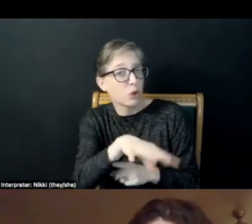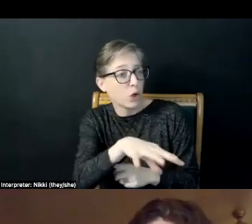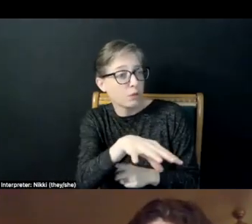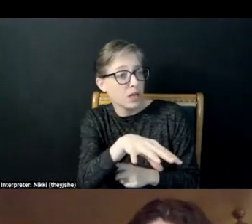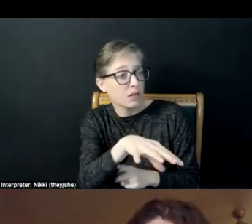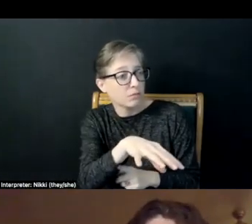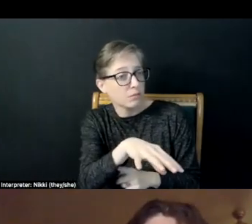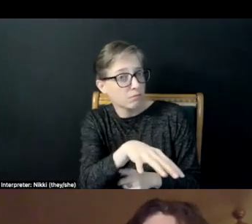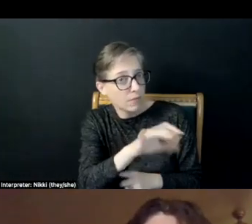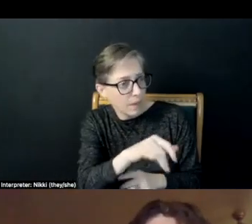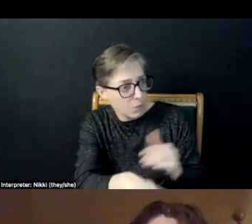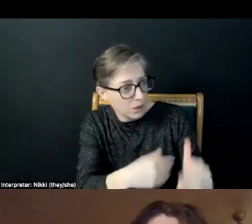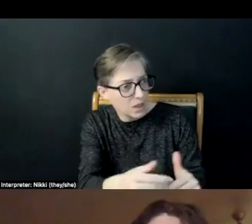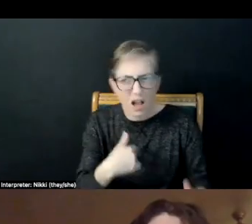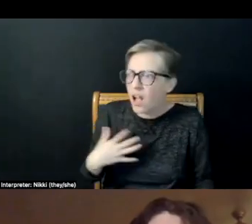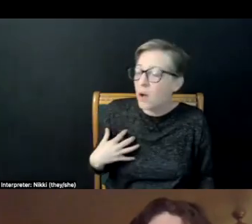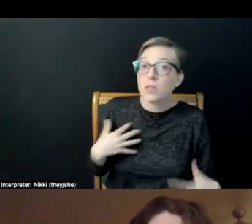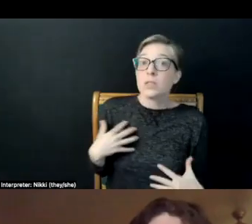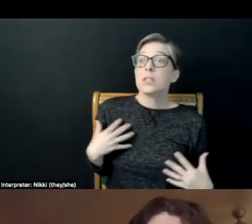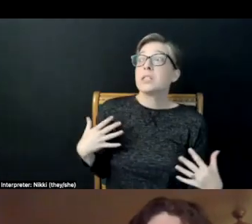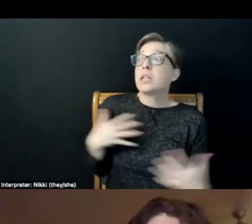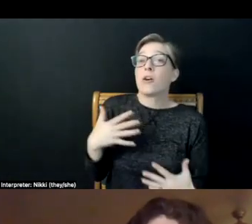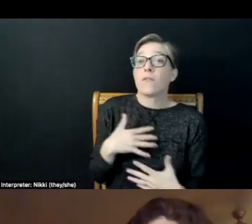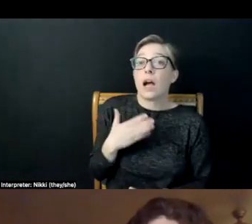pass in order to be allowed to bring the baby home.